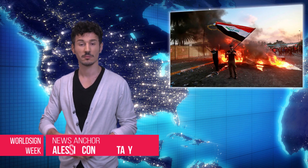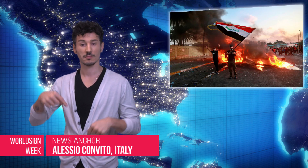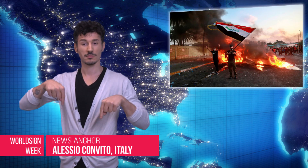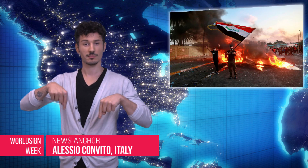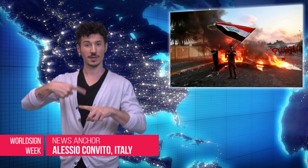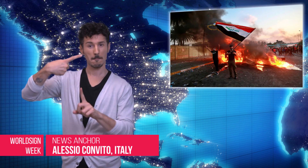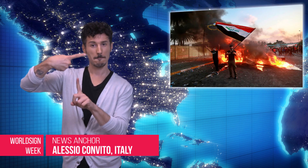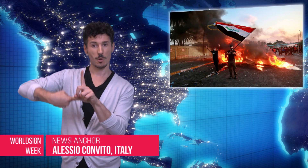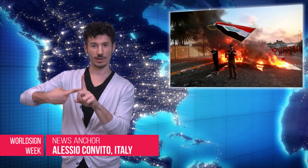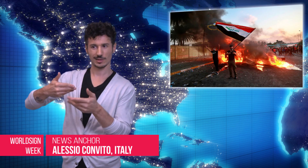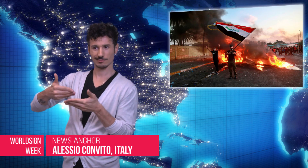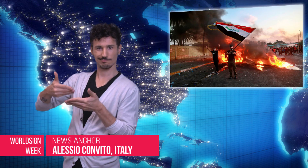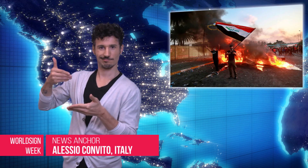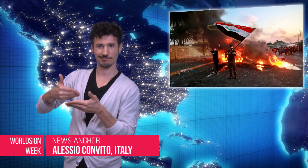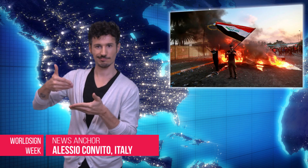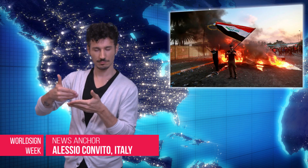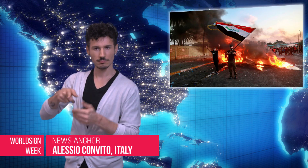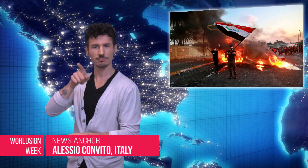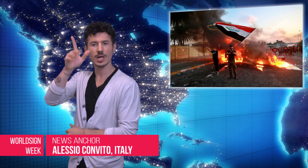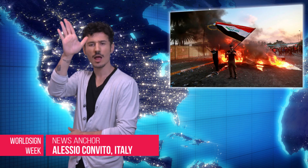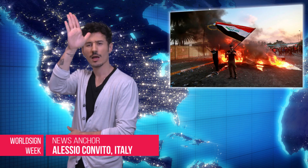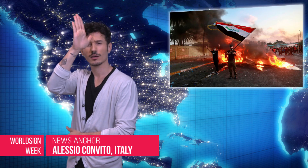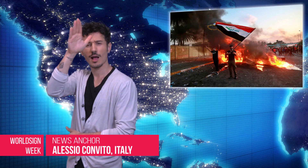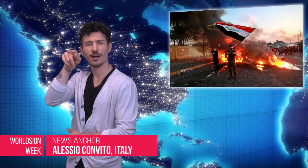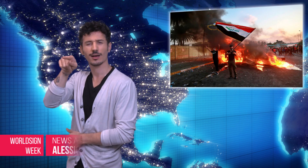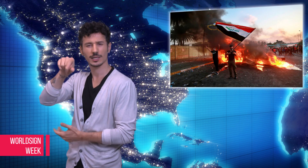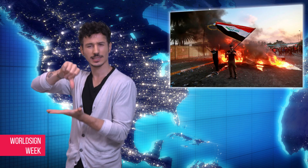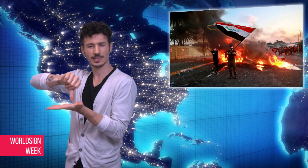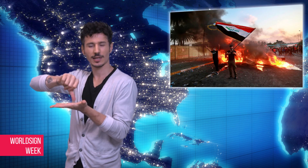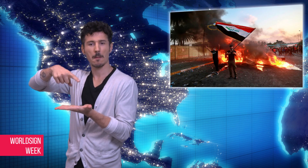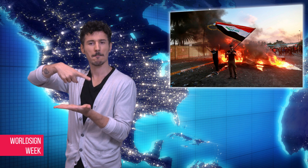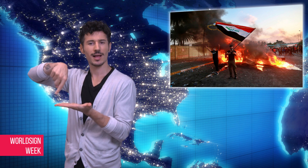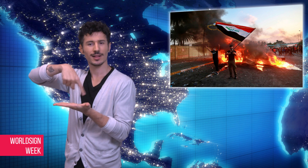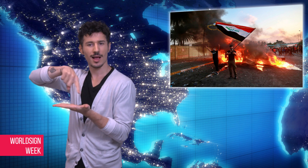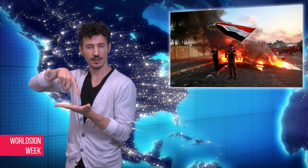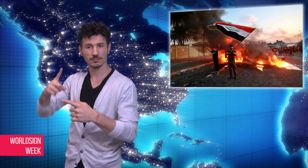[Alessio]: Earlier this month, anti-government